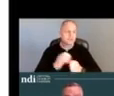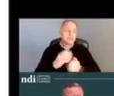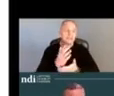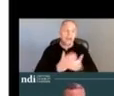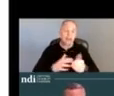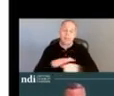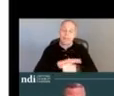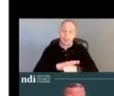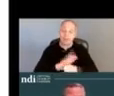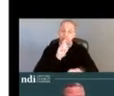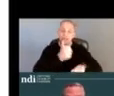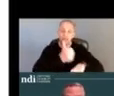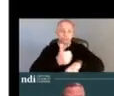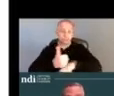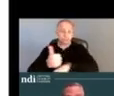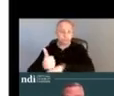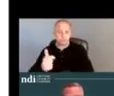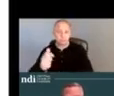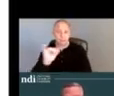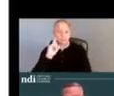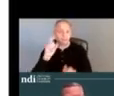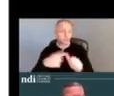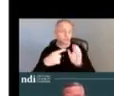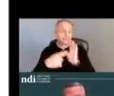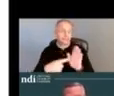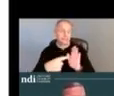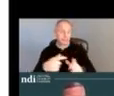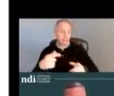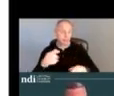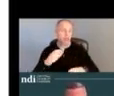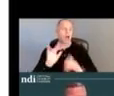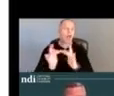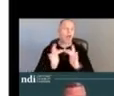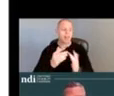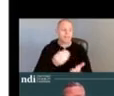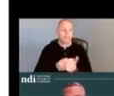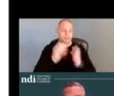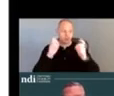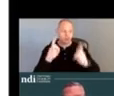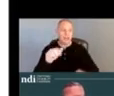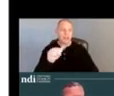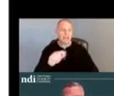the first example online financial education and career service or work source in Broward